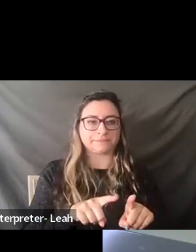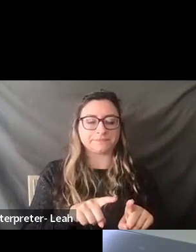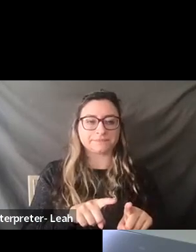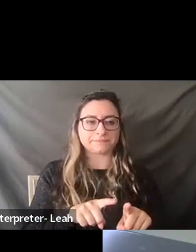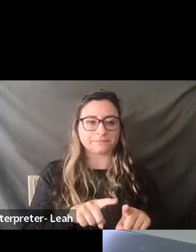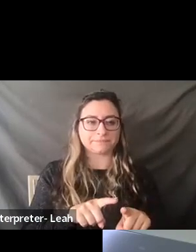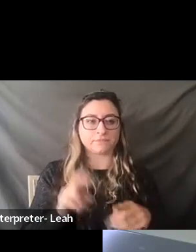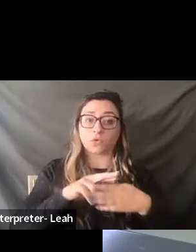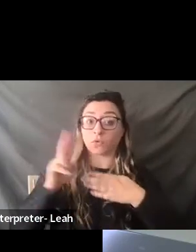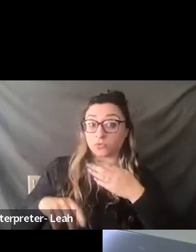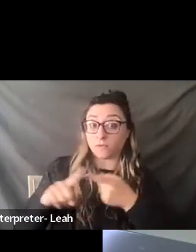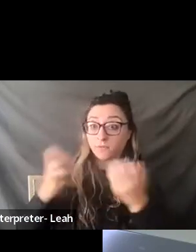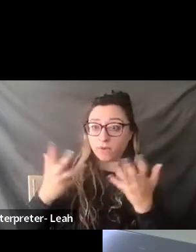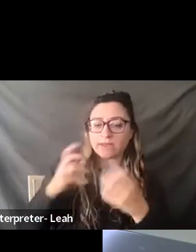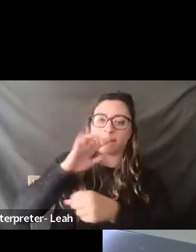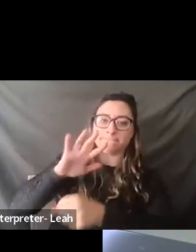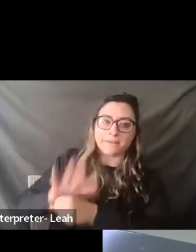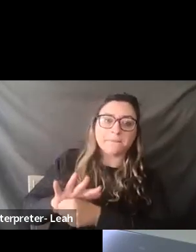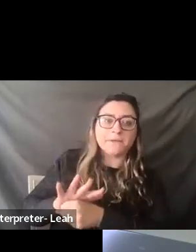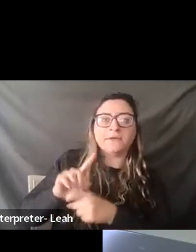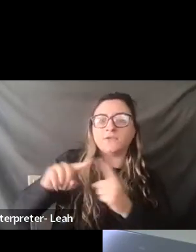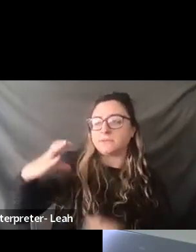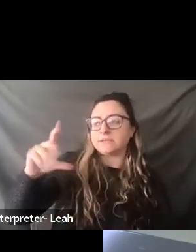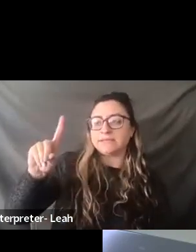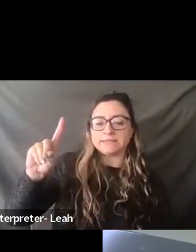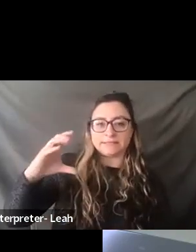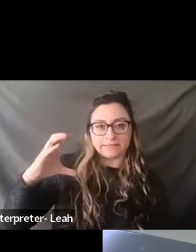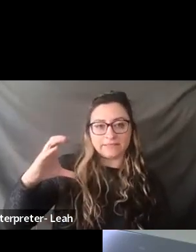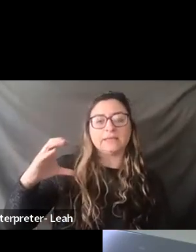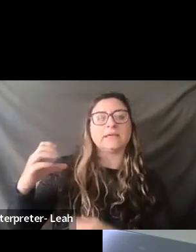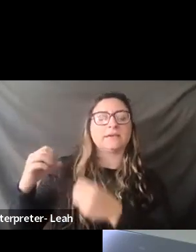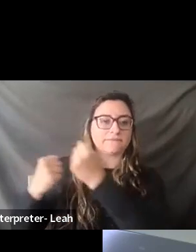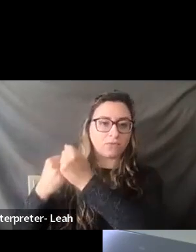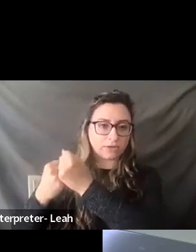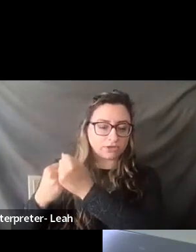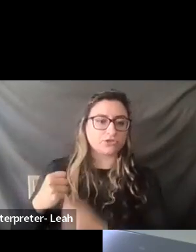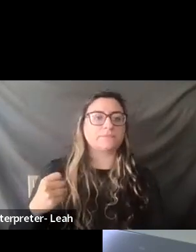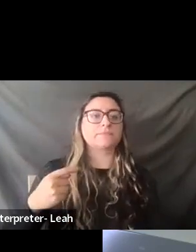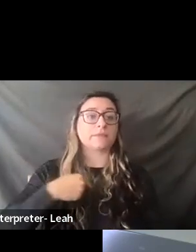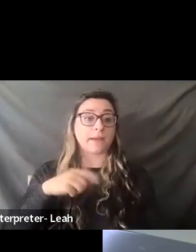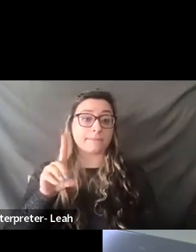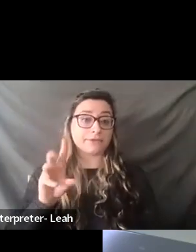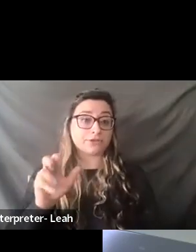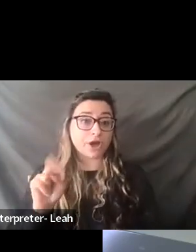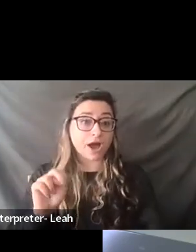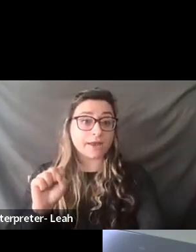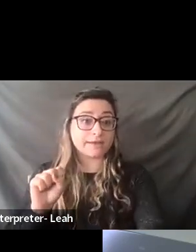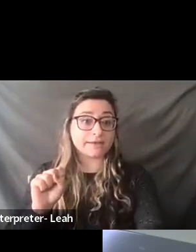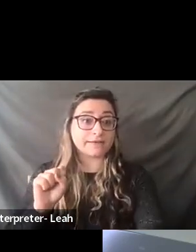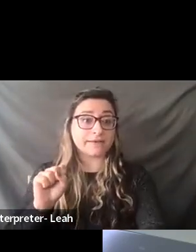Thanks, Marcie.